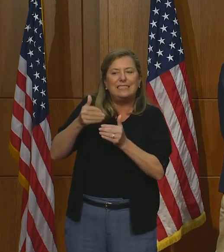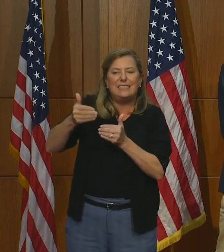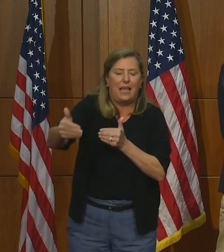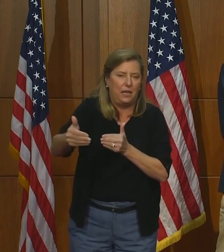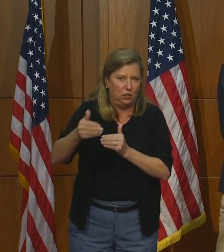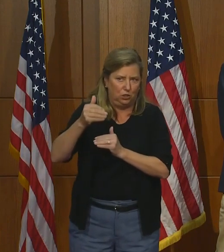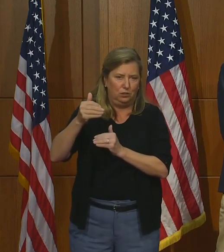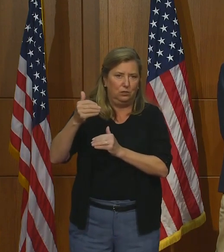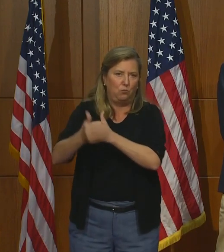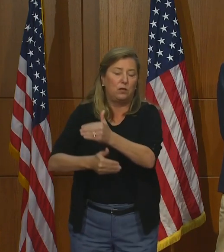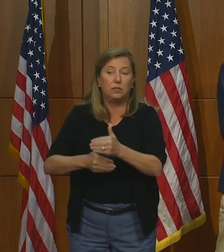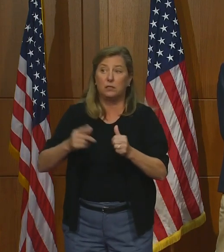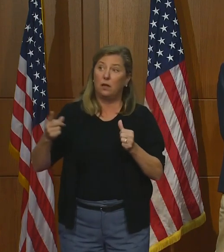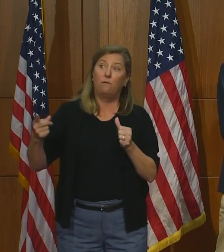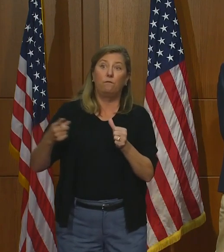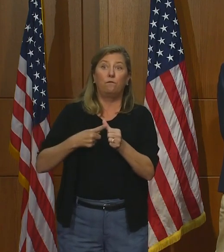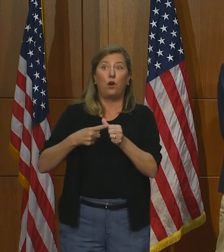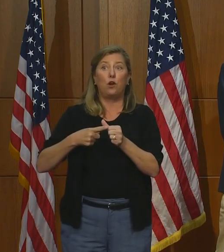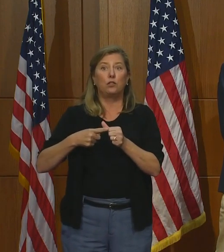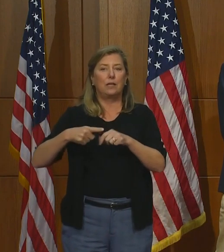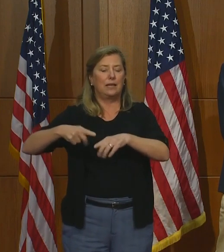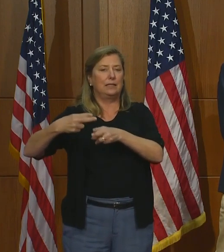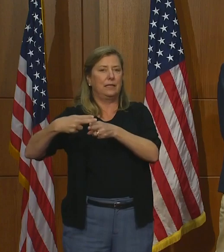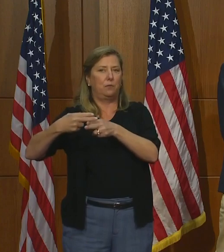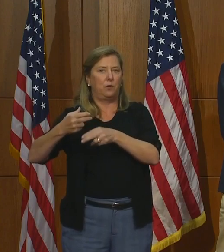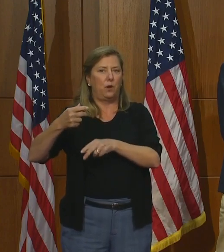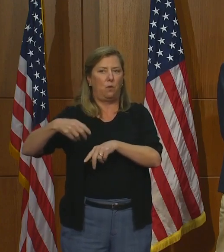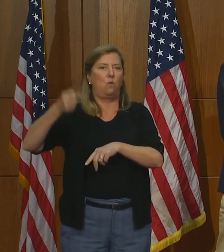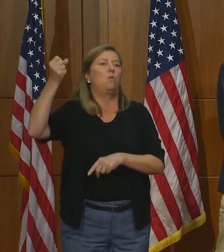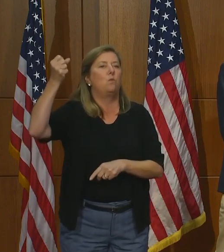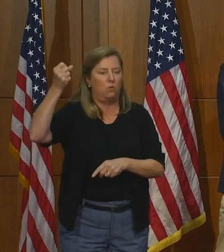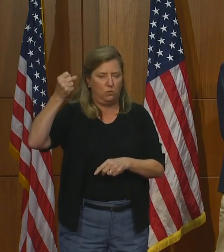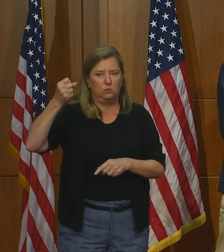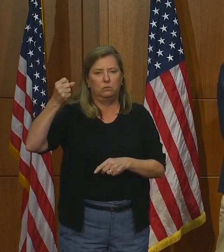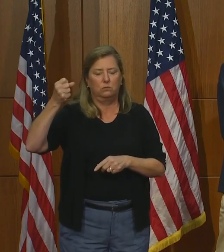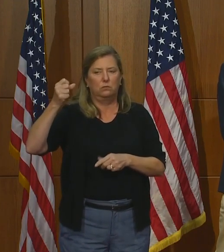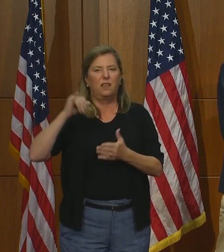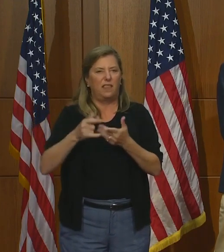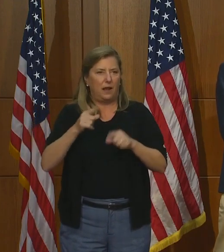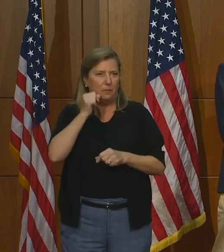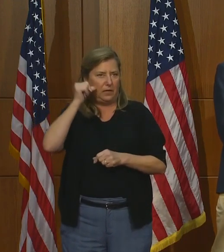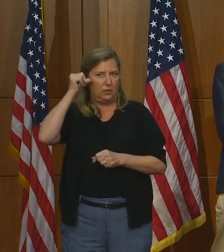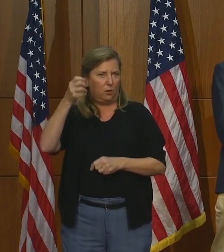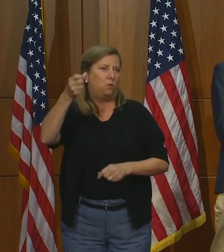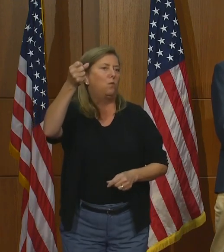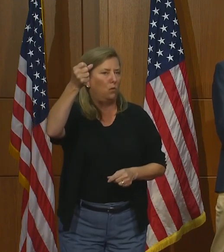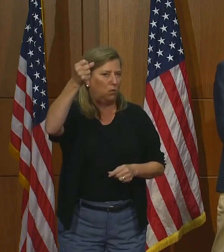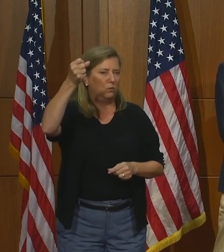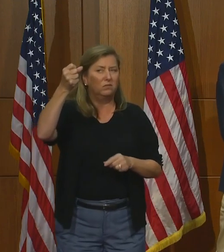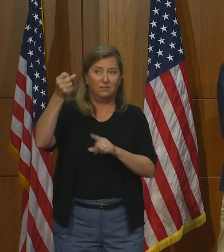GOING TO BE A MULTI STAGE PROCESS. THE FIRST STEP WAS A TEMPORARY- RESTRICT ARE